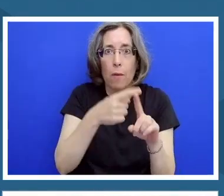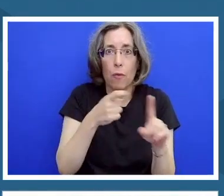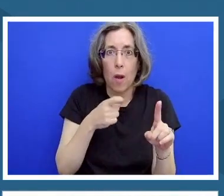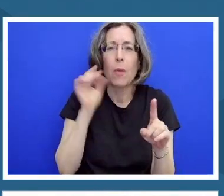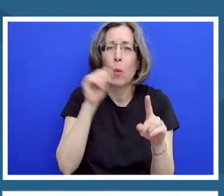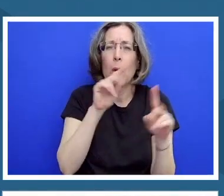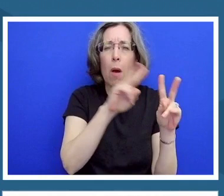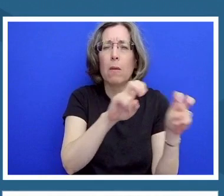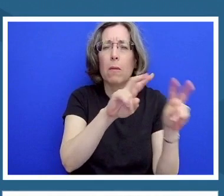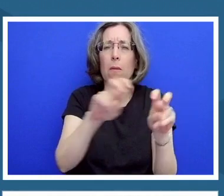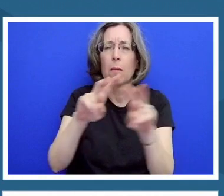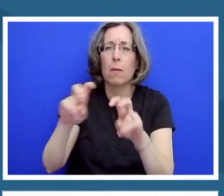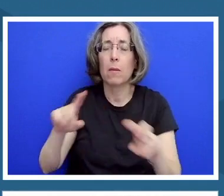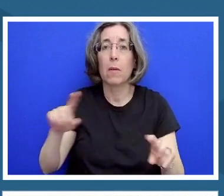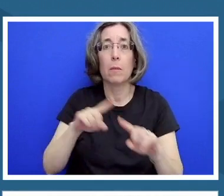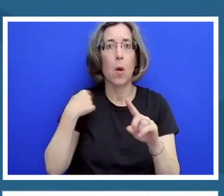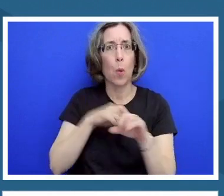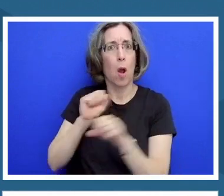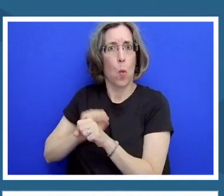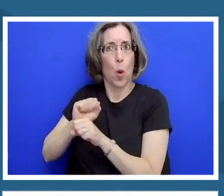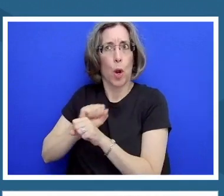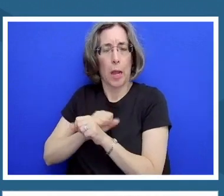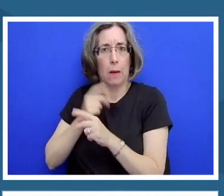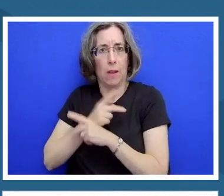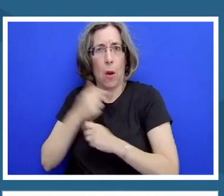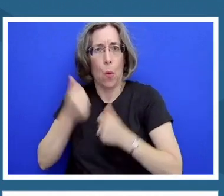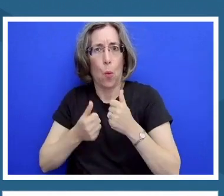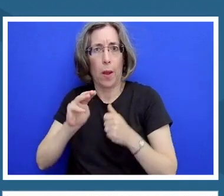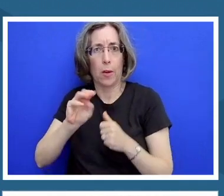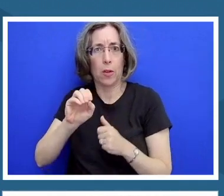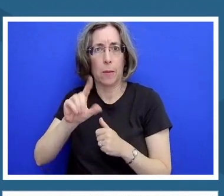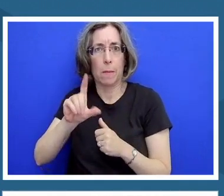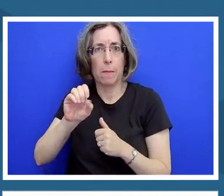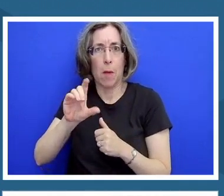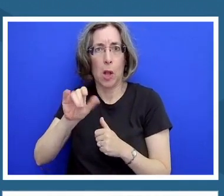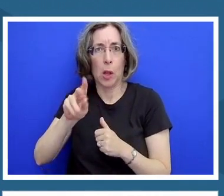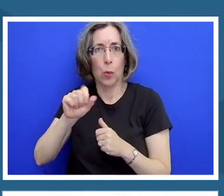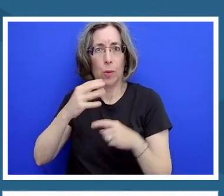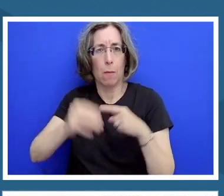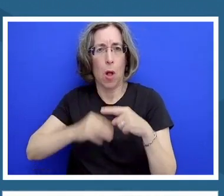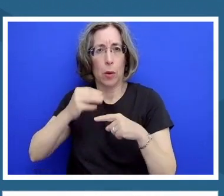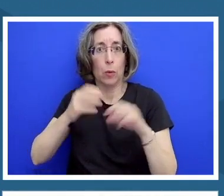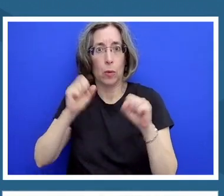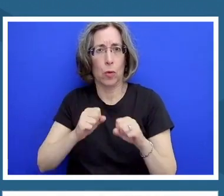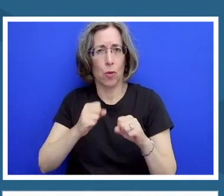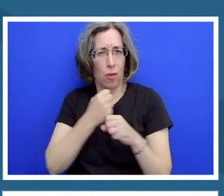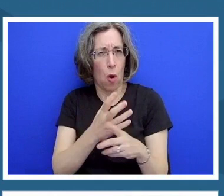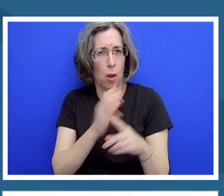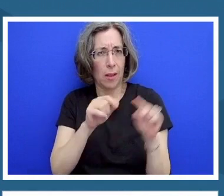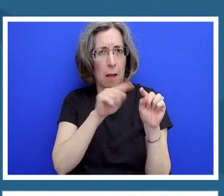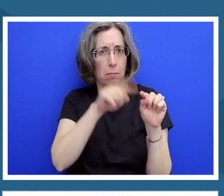to figure out what molecules could be producing those bumps but i can tell you